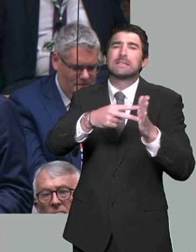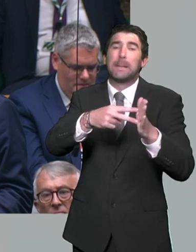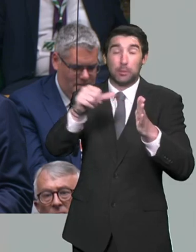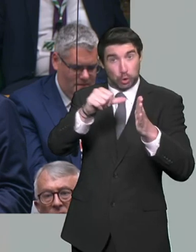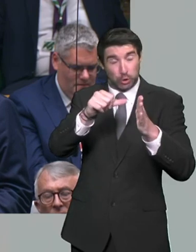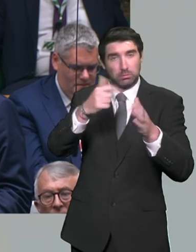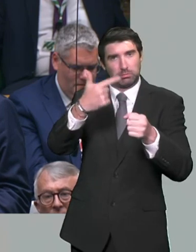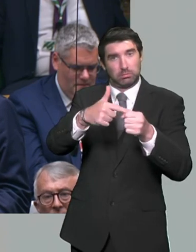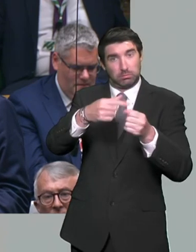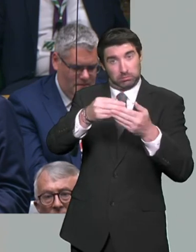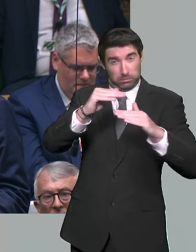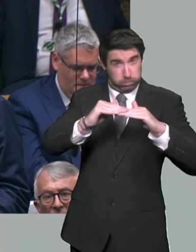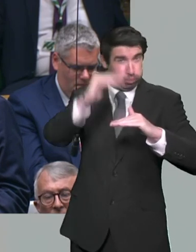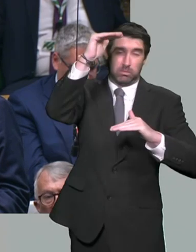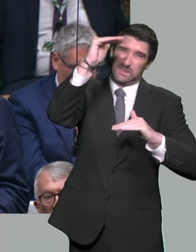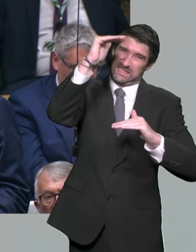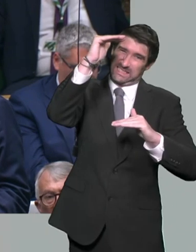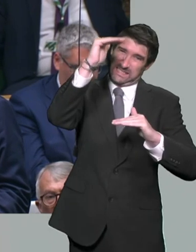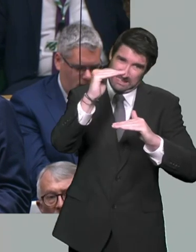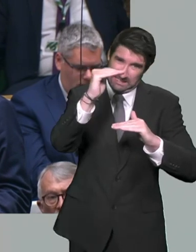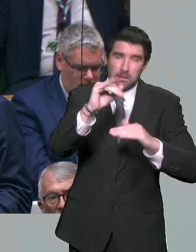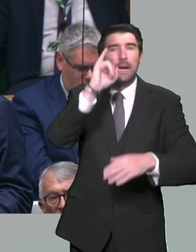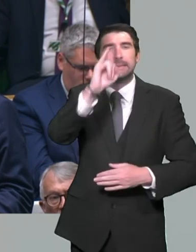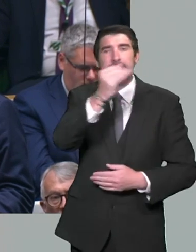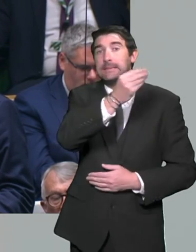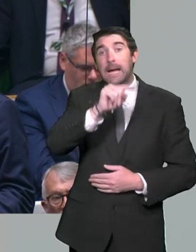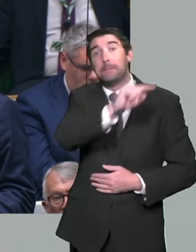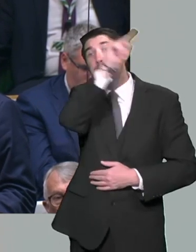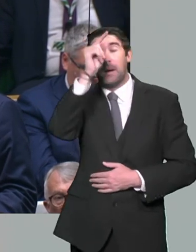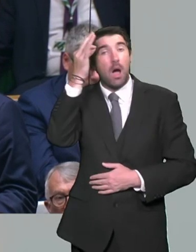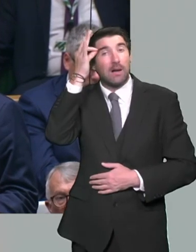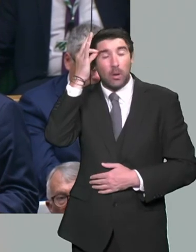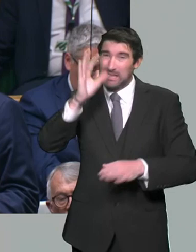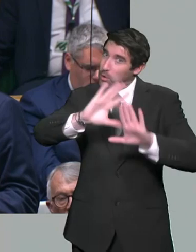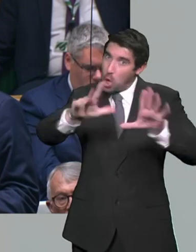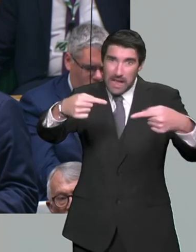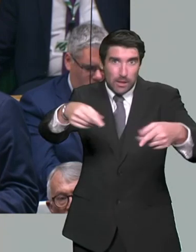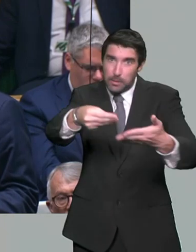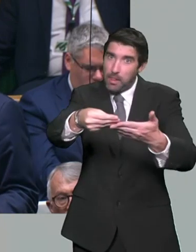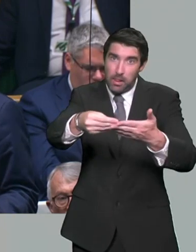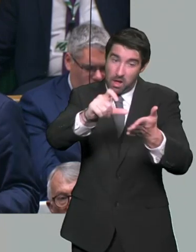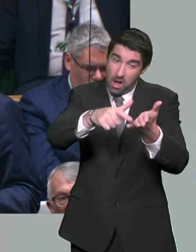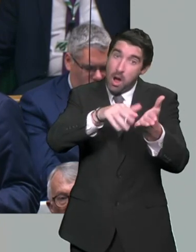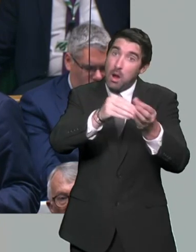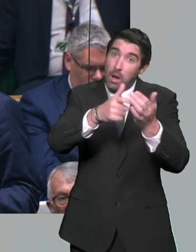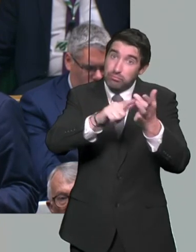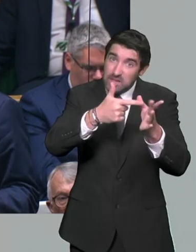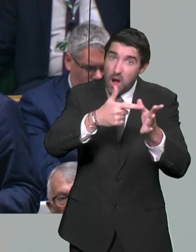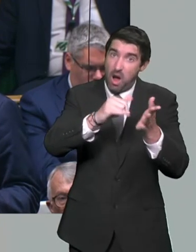but some rural counties are not eligible, such as Cumbria, Shropshire and Devon—[Interruption.]